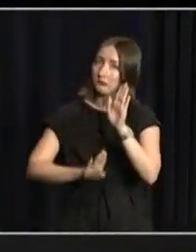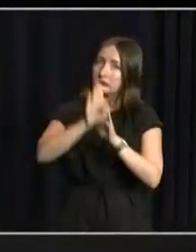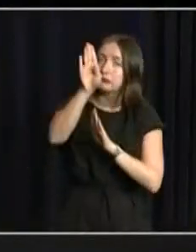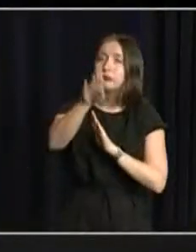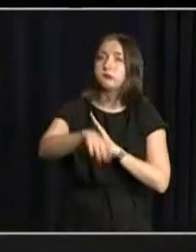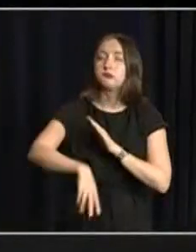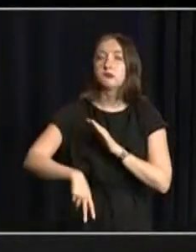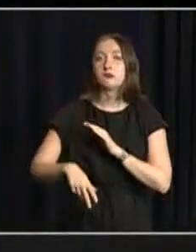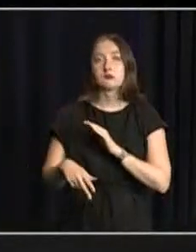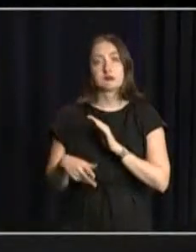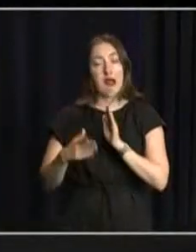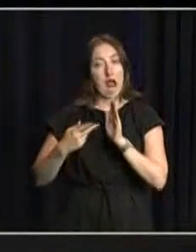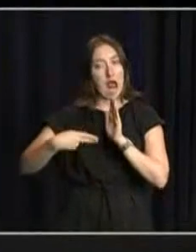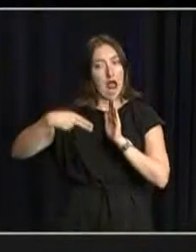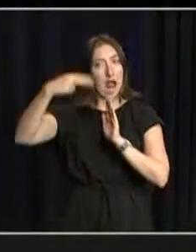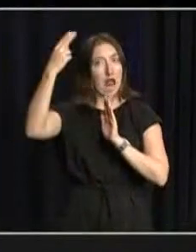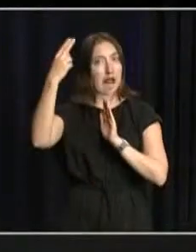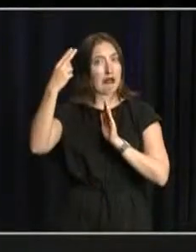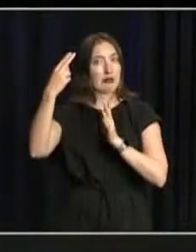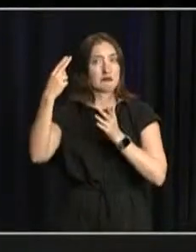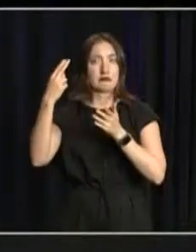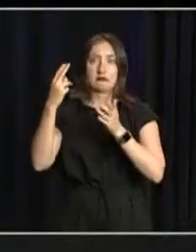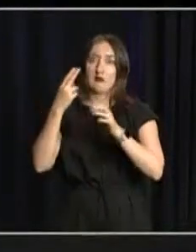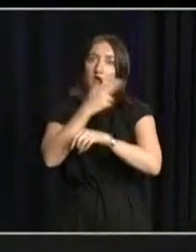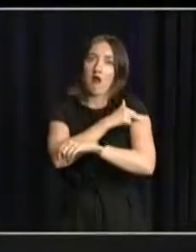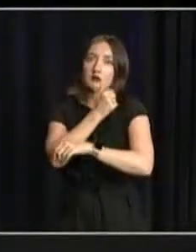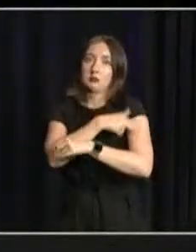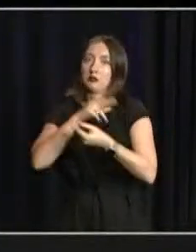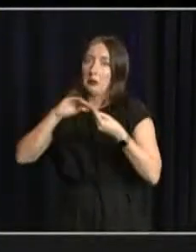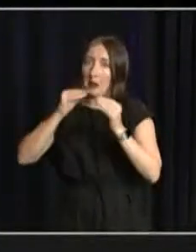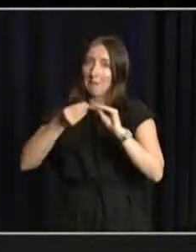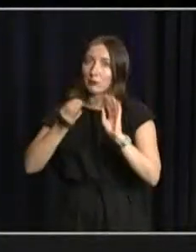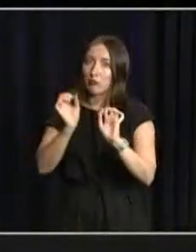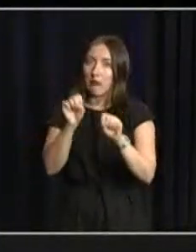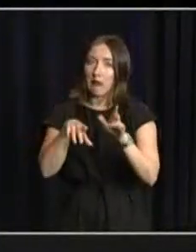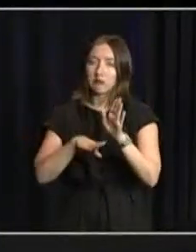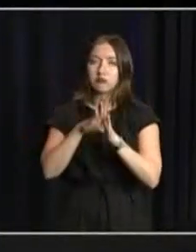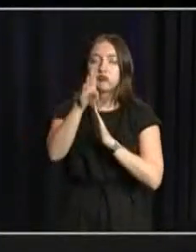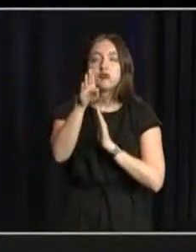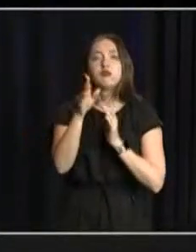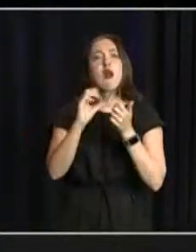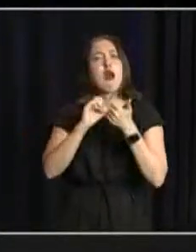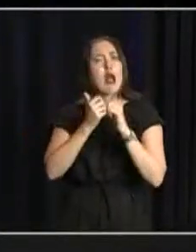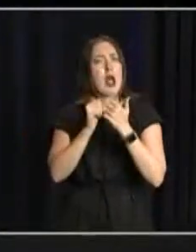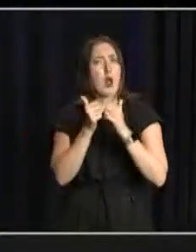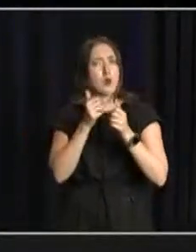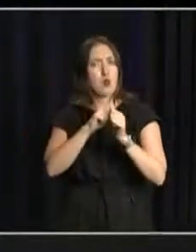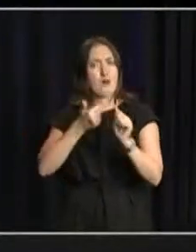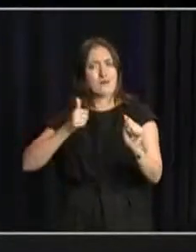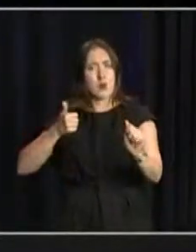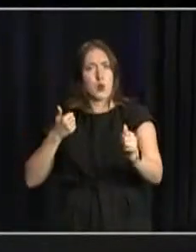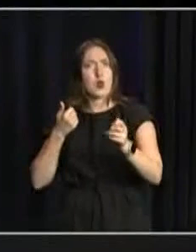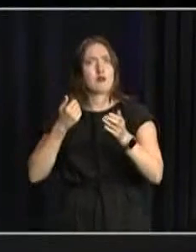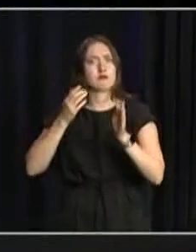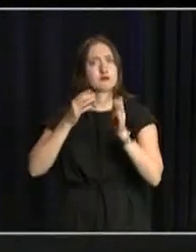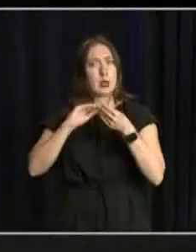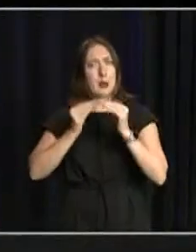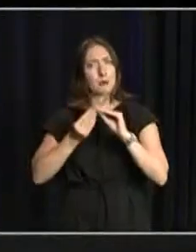And the only way we can be assured not to get that winter surge is for people to get vaccinated. It's really important getting the booster.